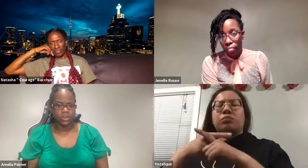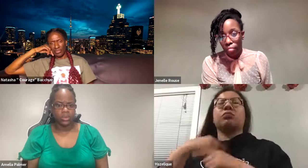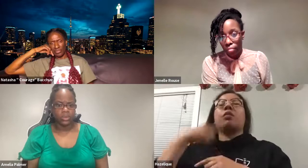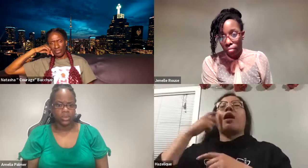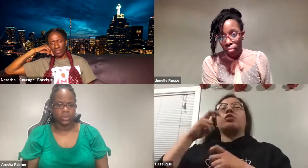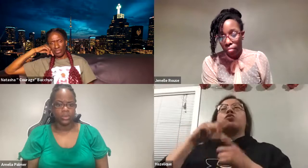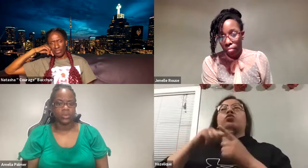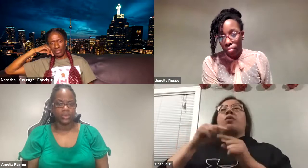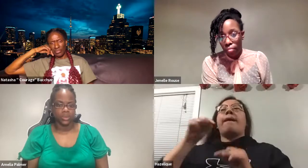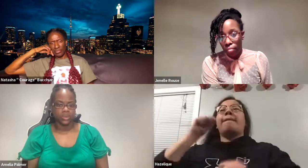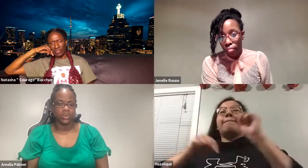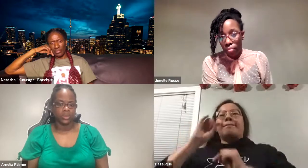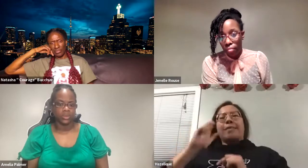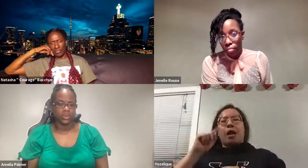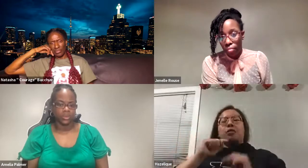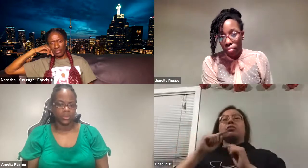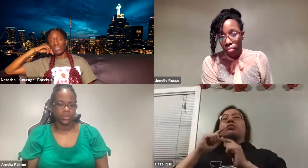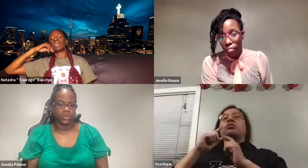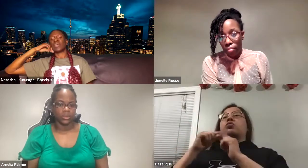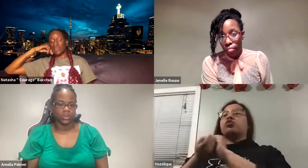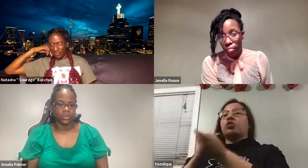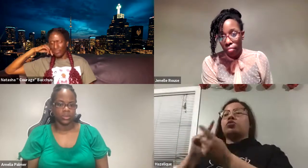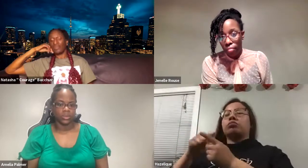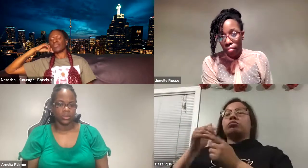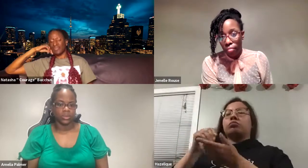we don't have the same language and sometimes there can be that cultural